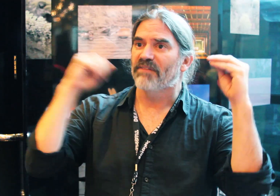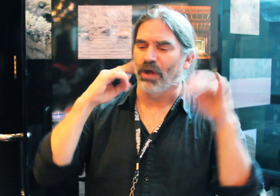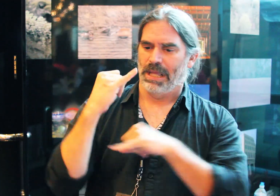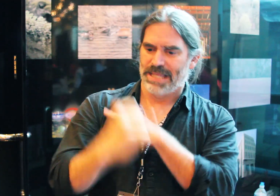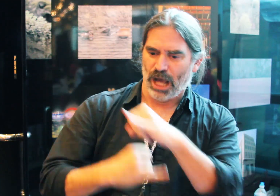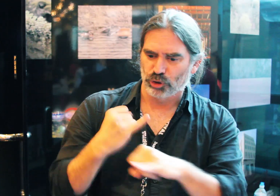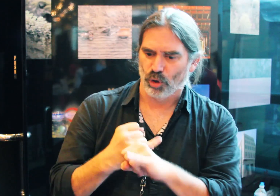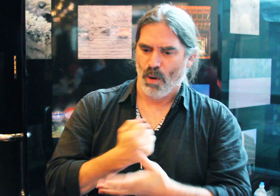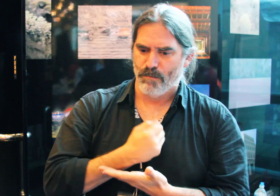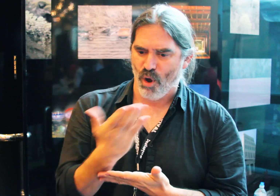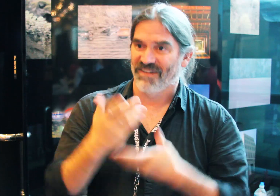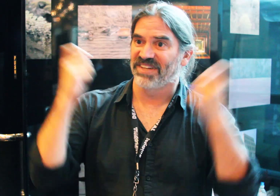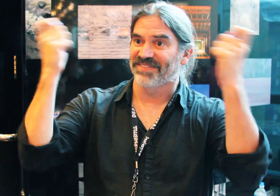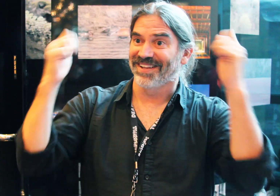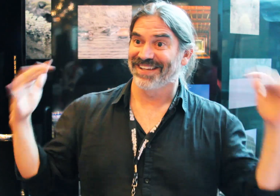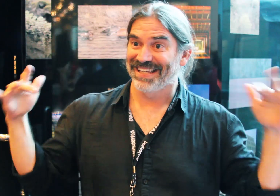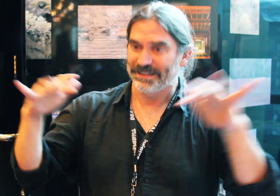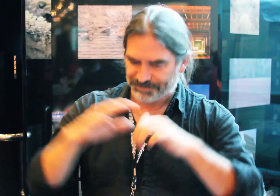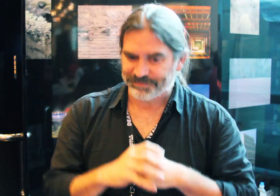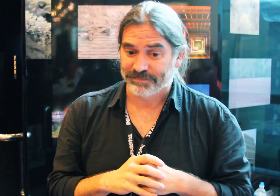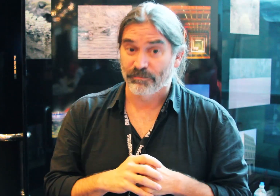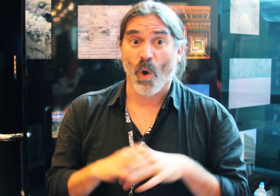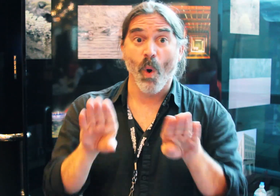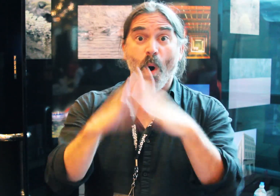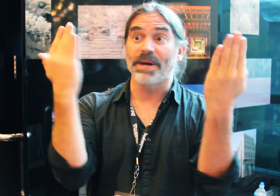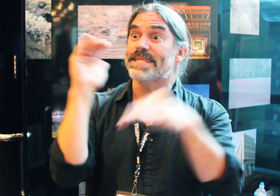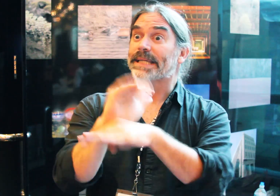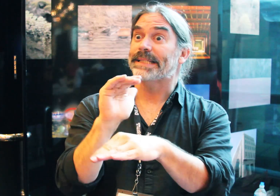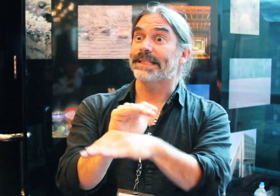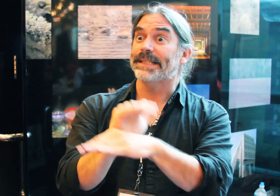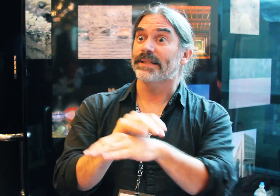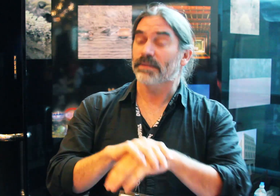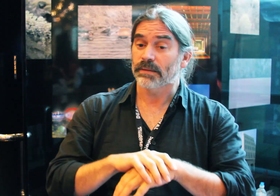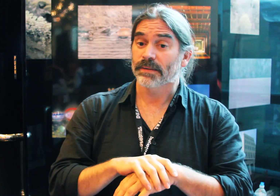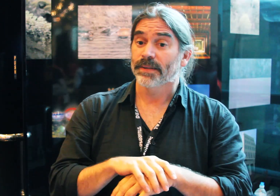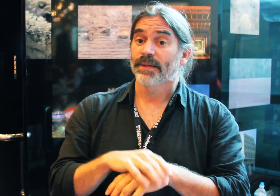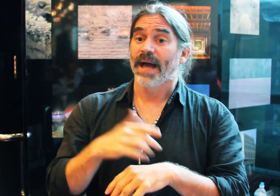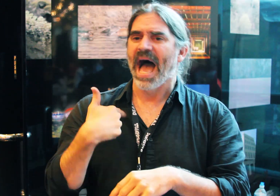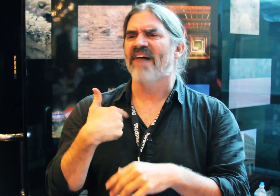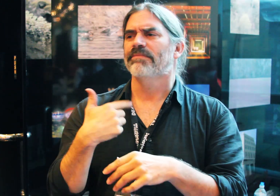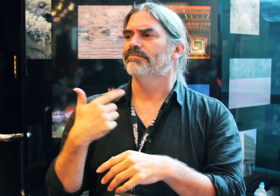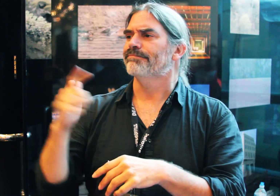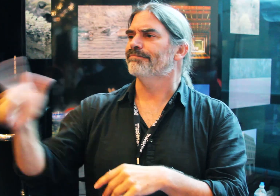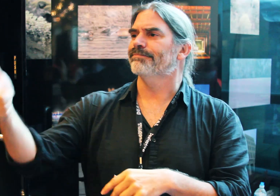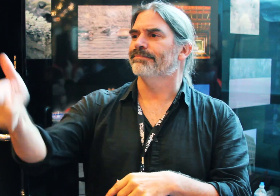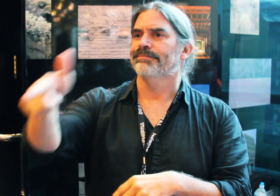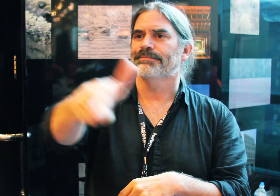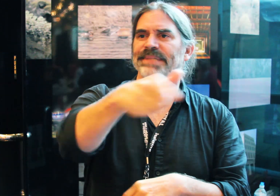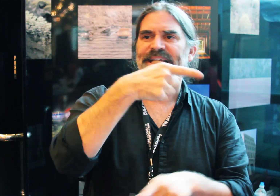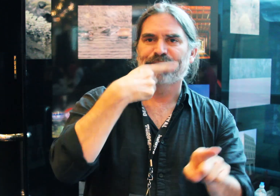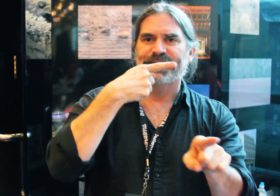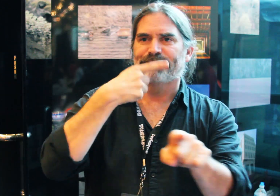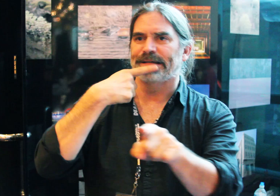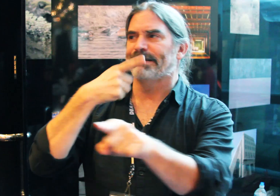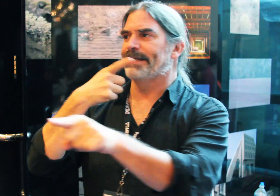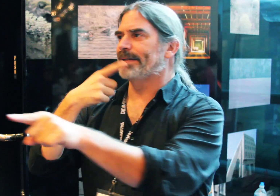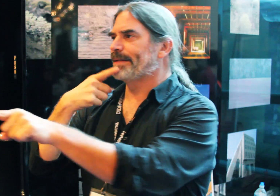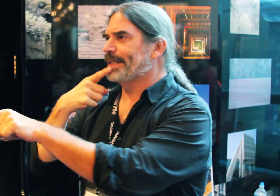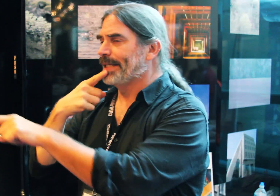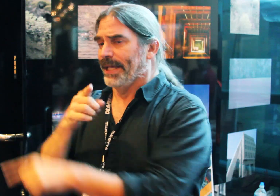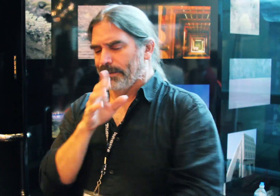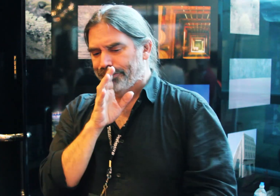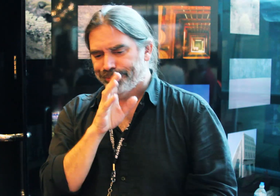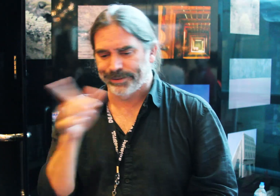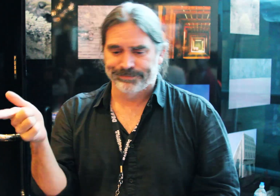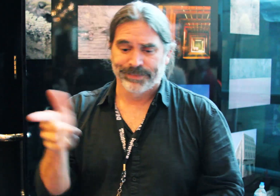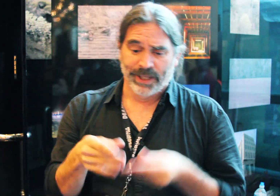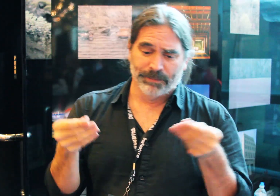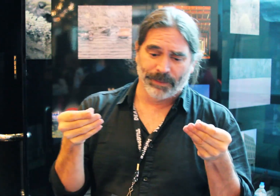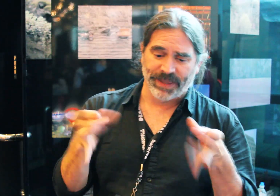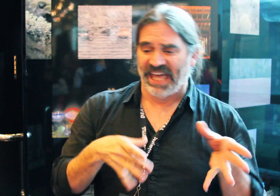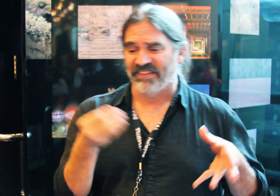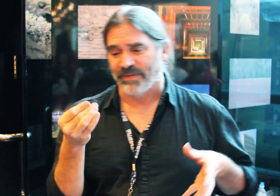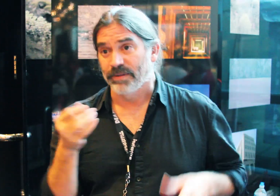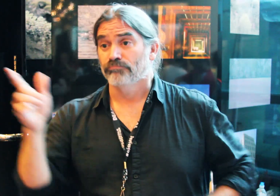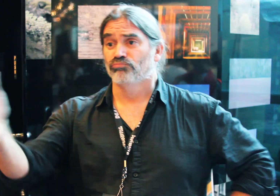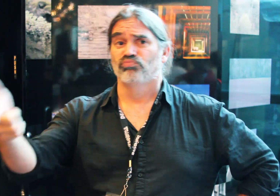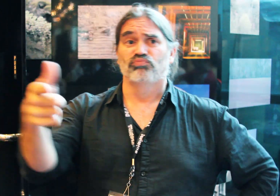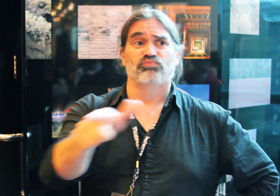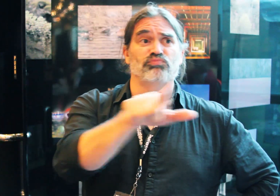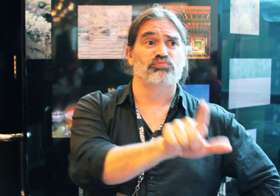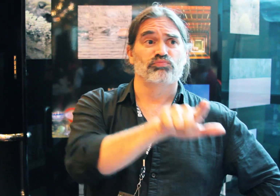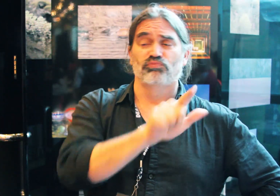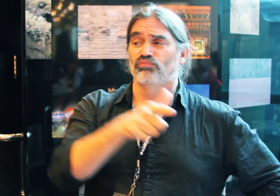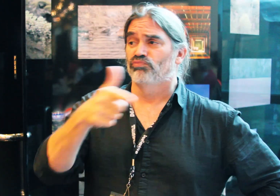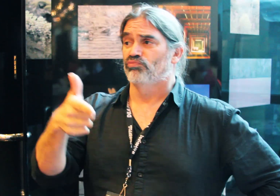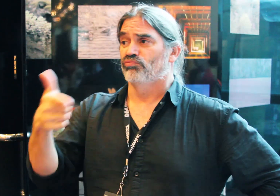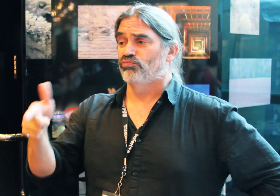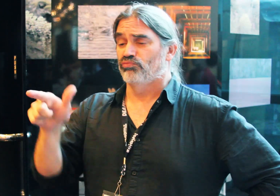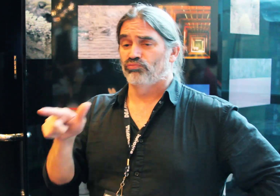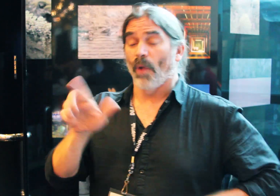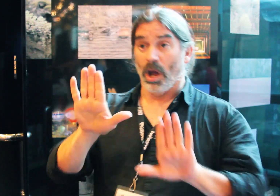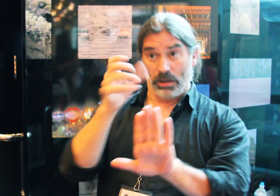for an international poetry festival. Opening night the hearing performers took turns talking, reading,